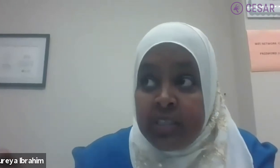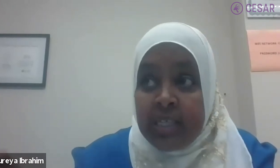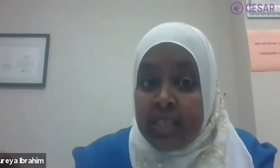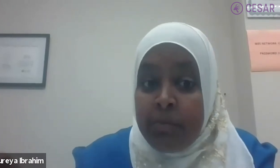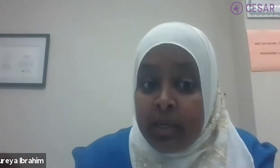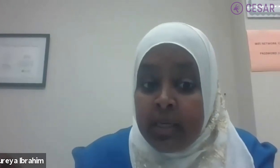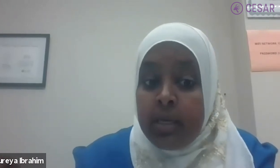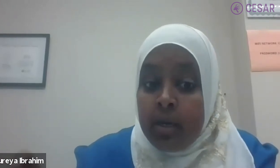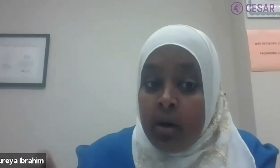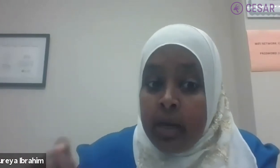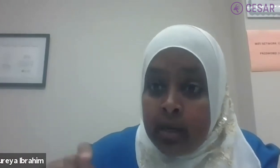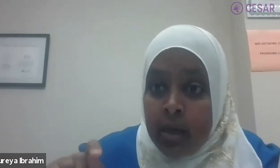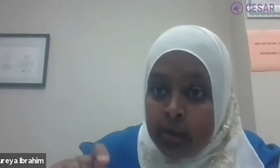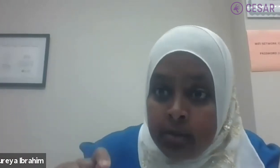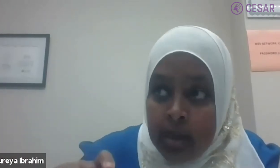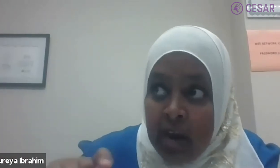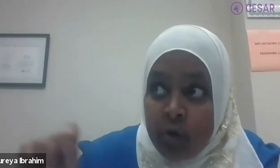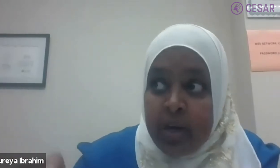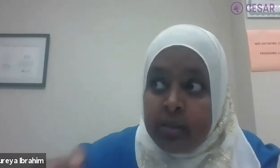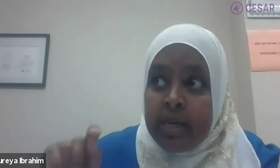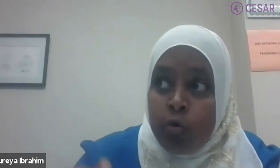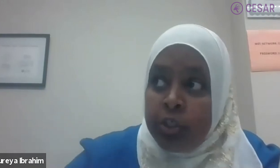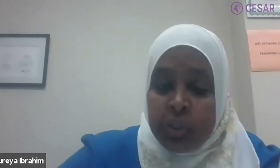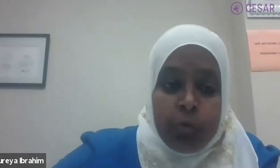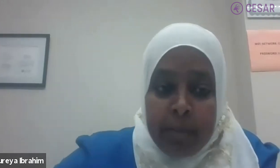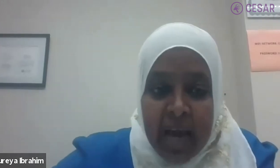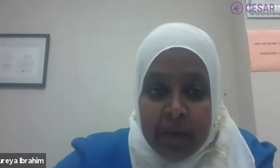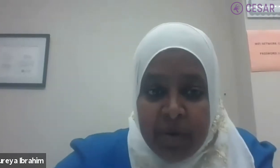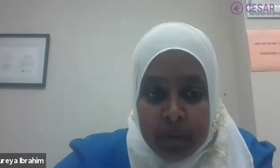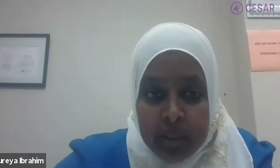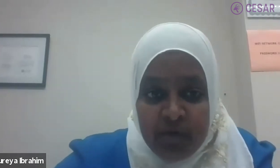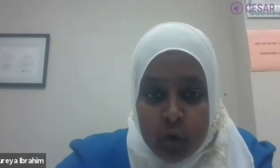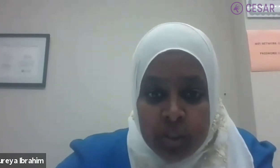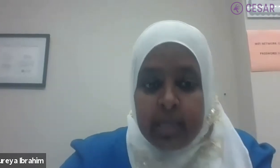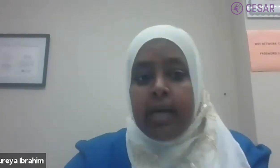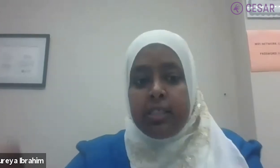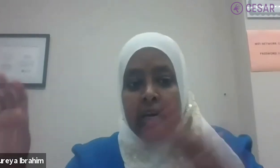that's happening and and everywhere that you would just put a Black people in the front and that's it